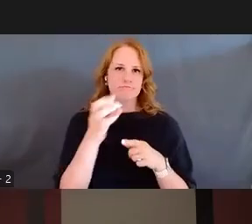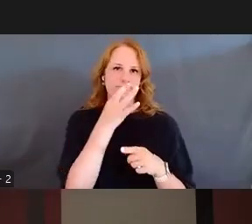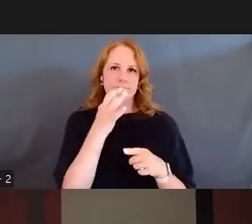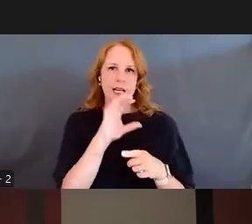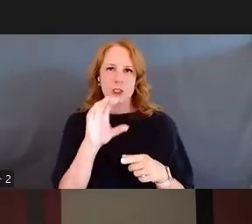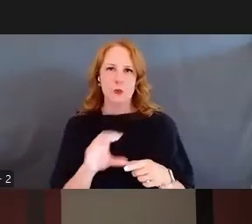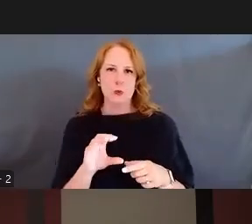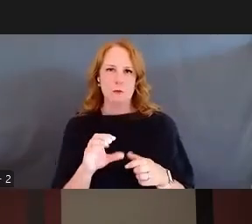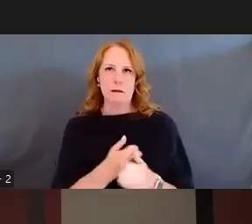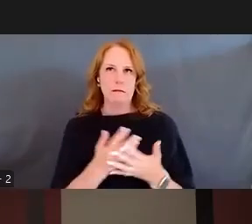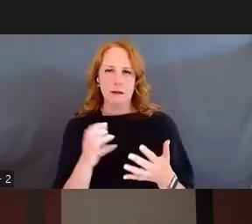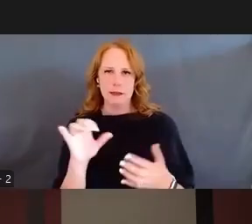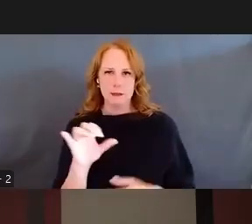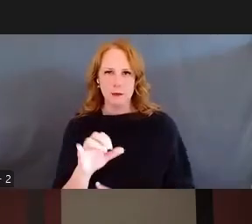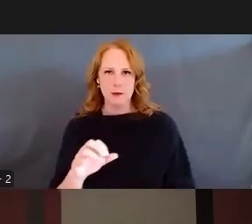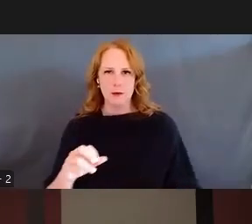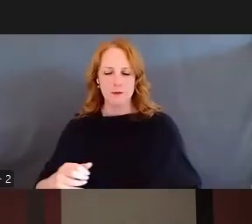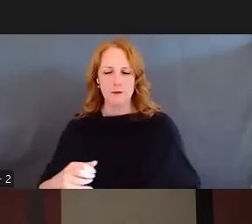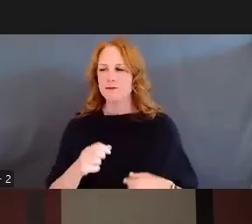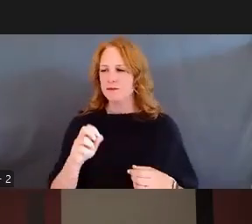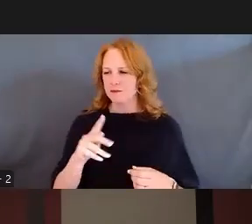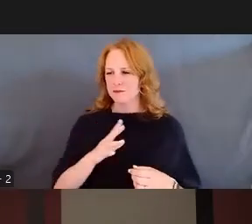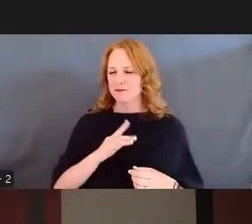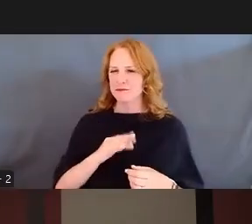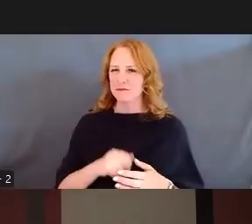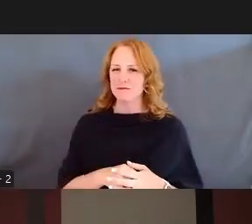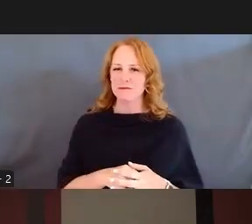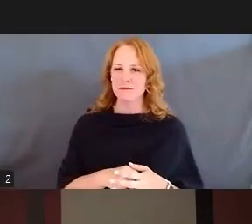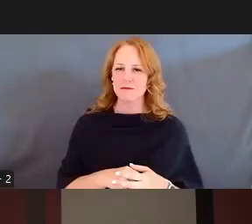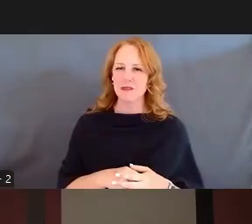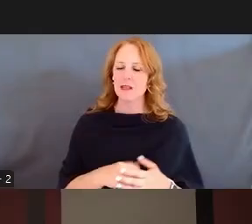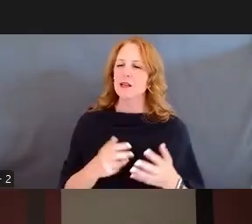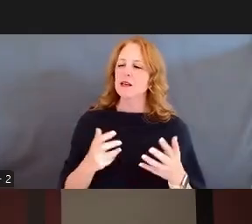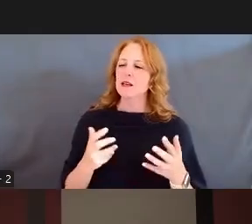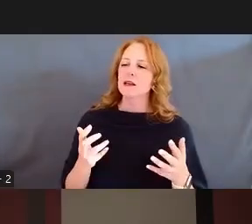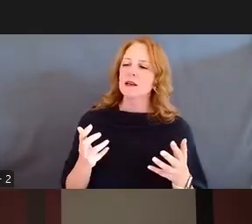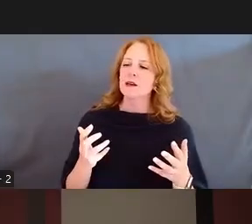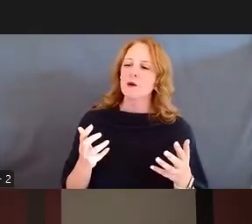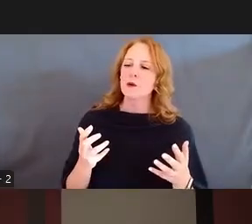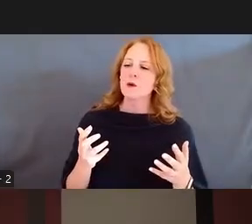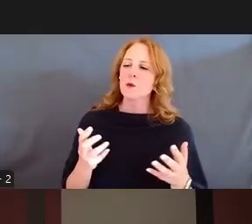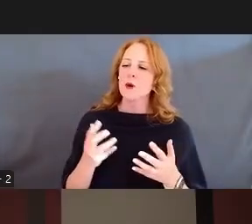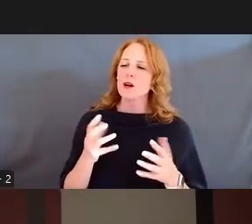like that. Nice. Nice. And uh what are some things um outside of work? What do you like to What are